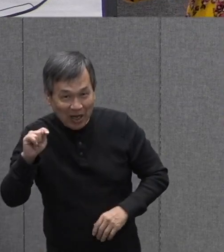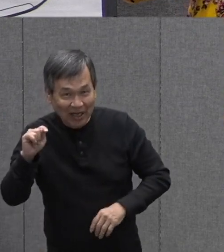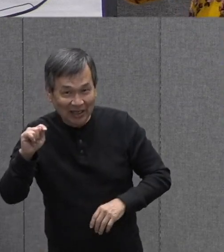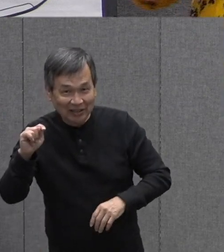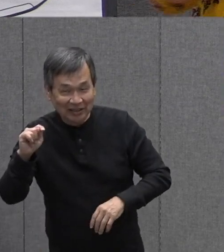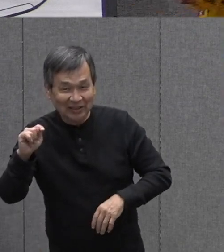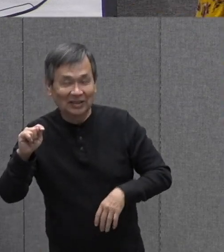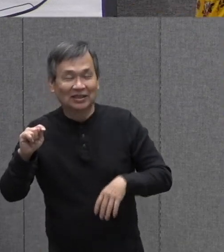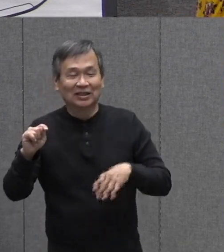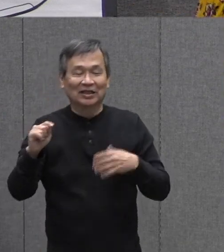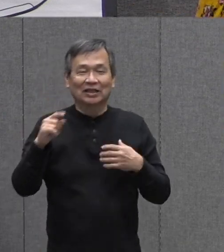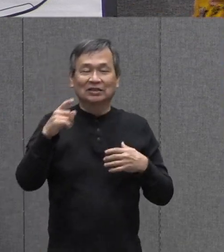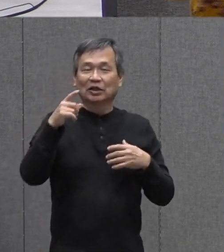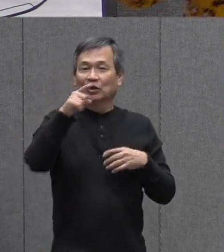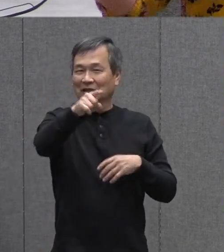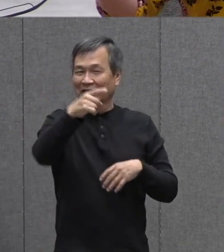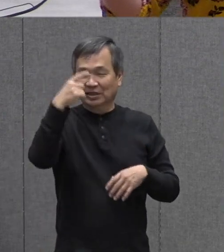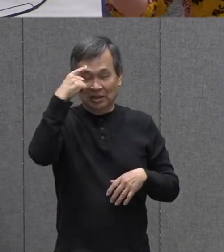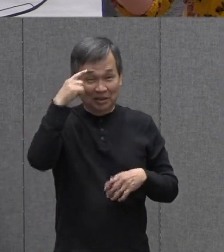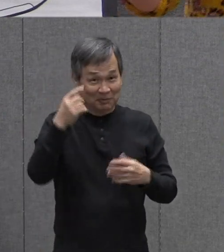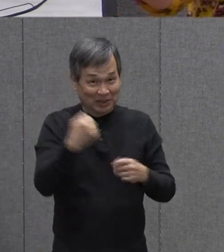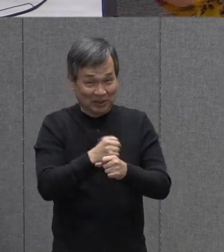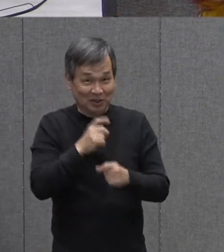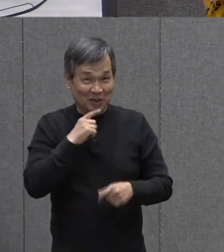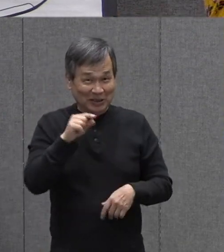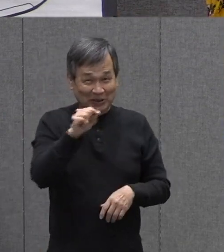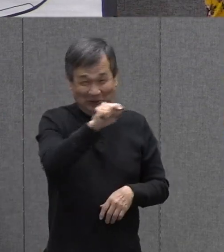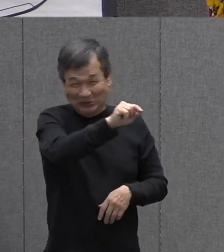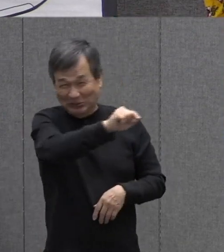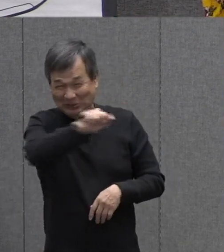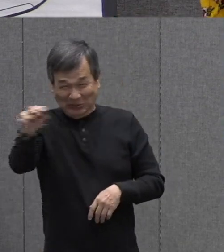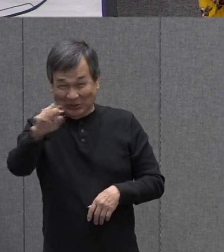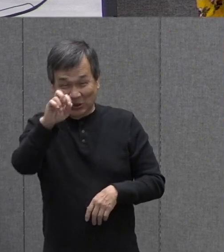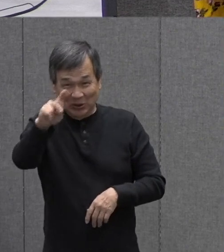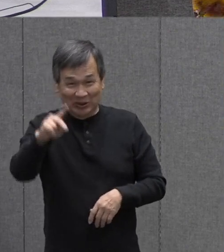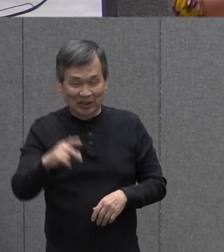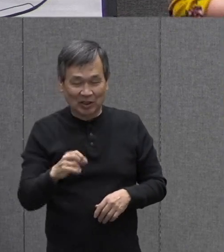so let's practice that everybody, underline, and I want you to do that when you hear